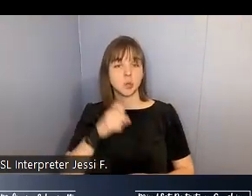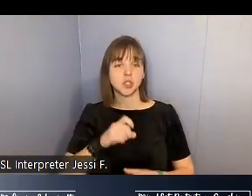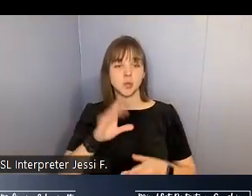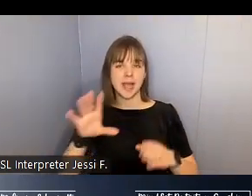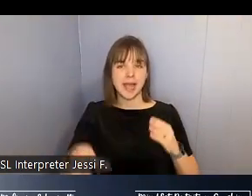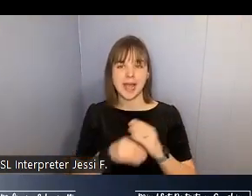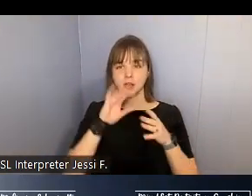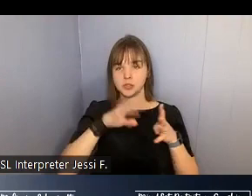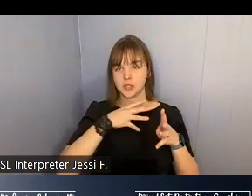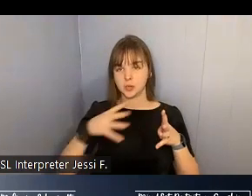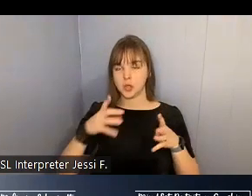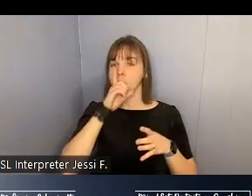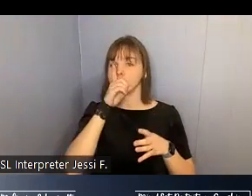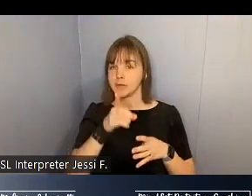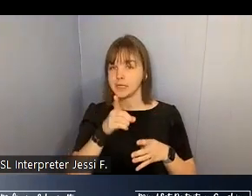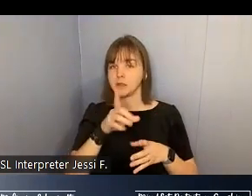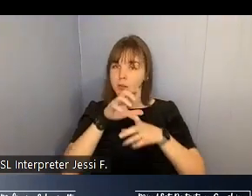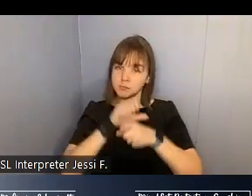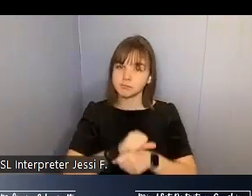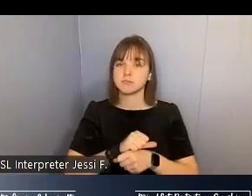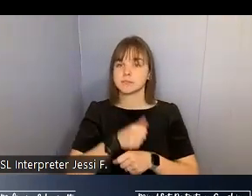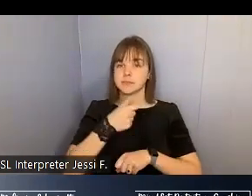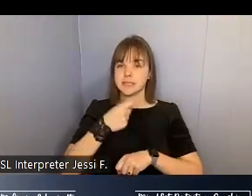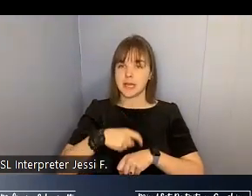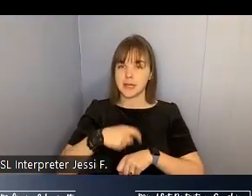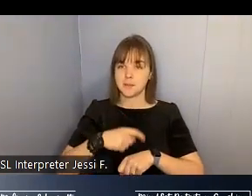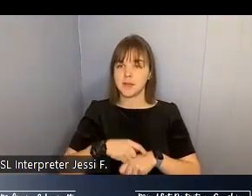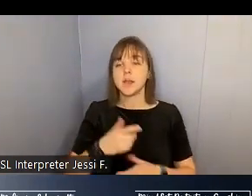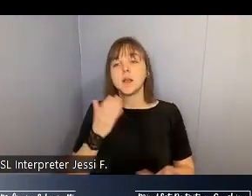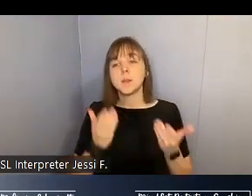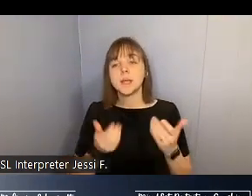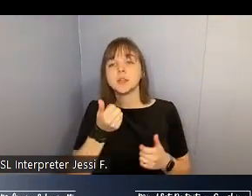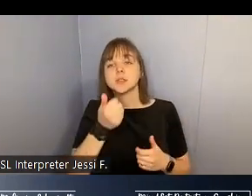We all have appointments, right? If you're working, you have meetings on your calendar, doctor's appointments.